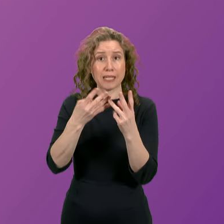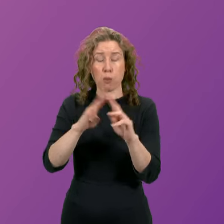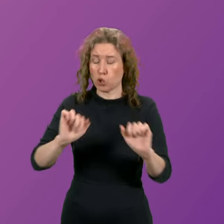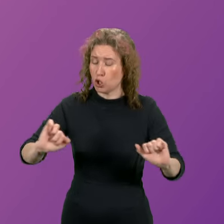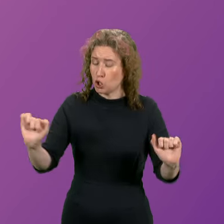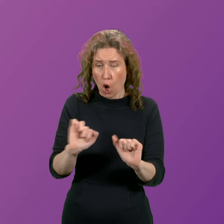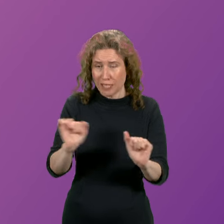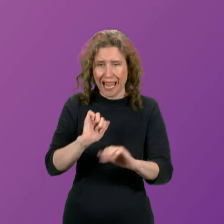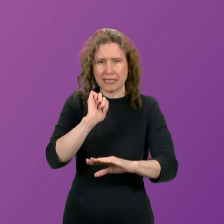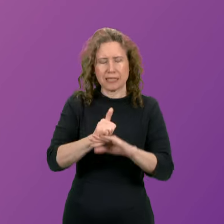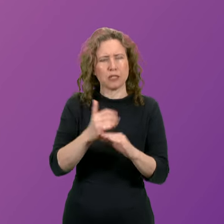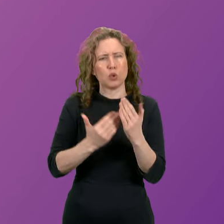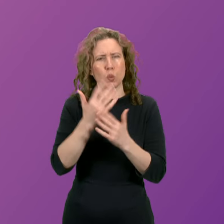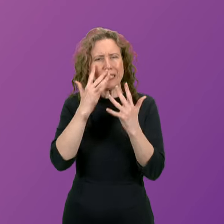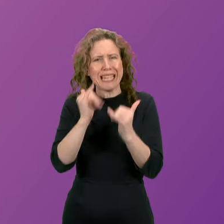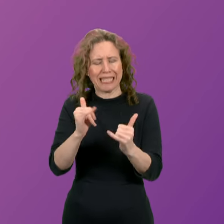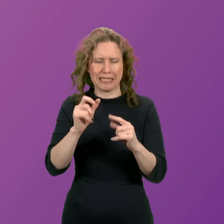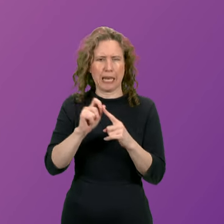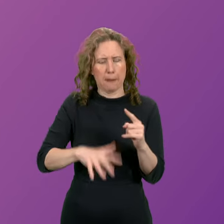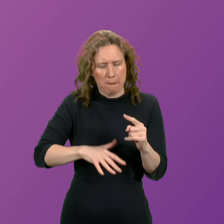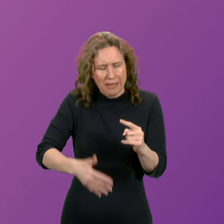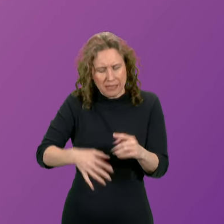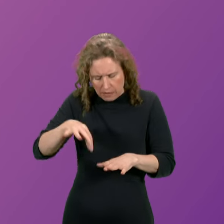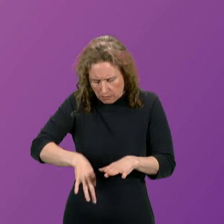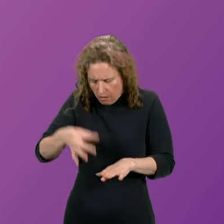placental growth factor-based testing for pre-eclampsia,